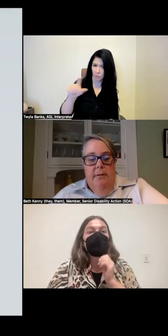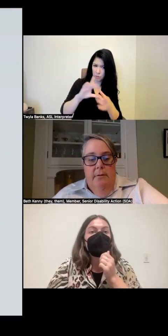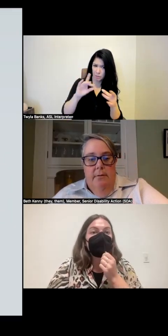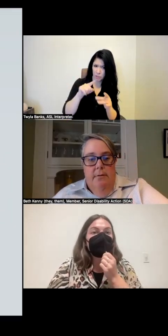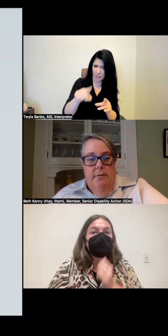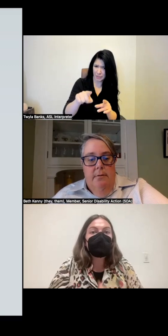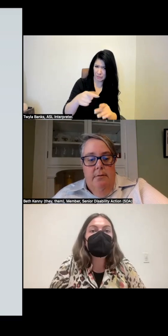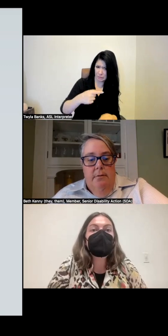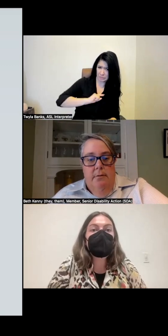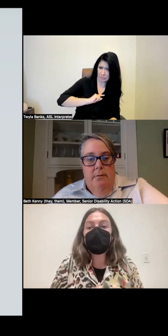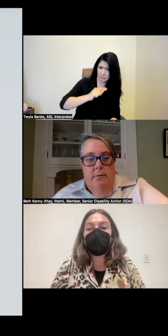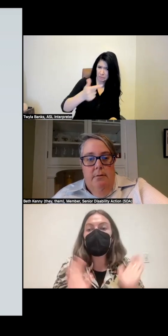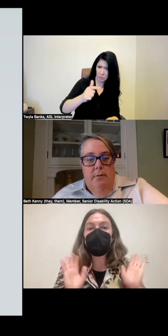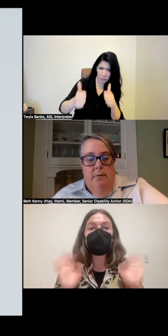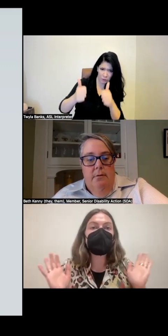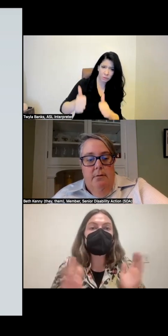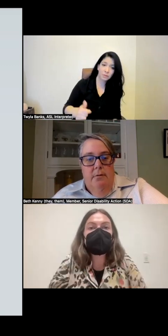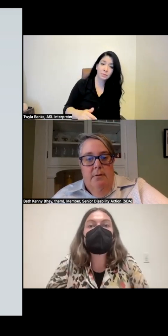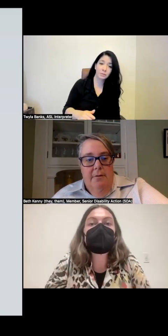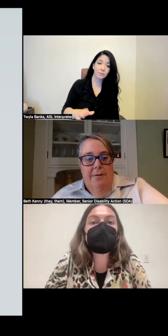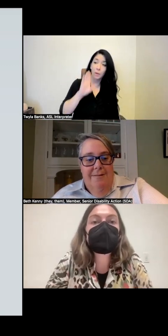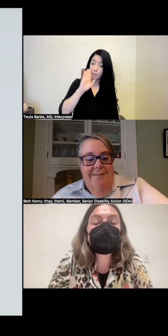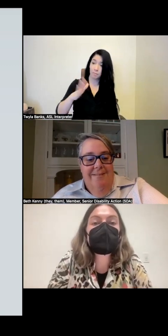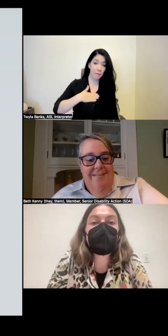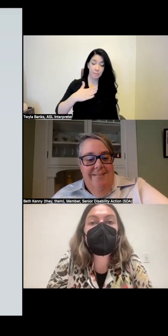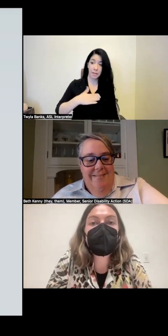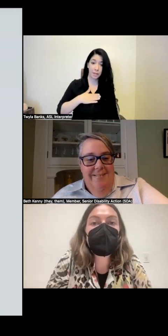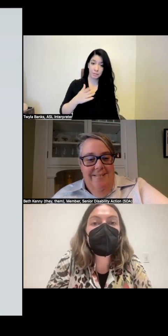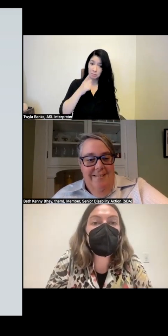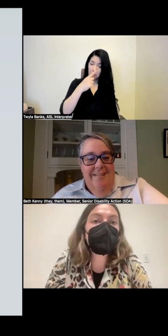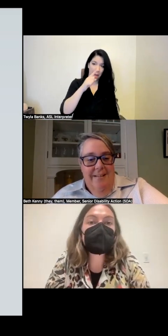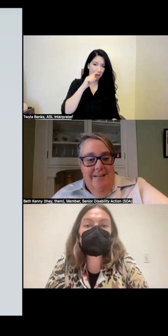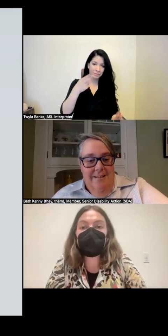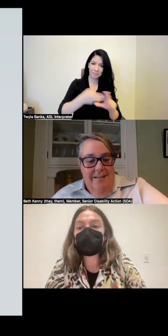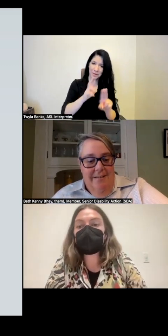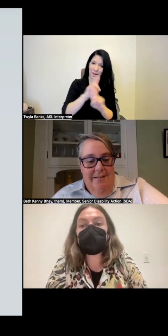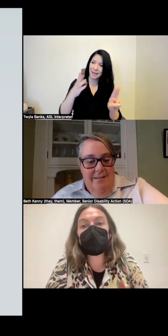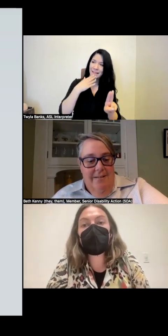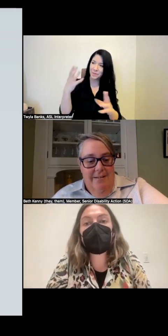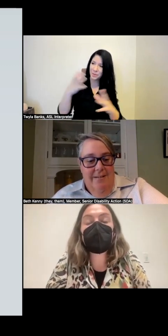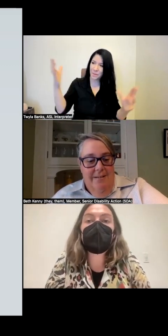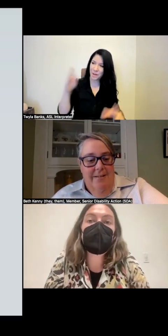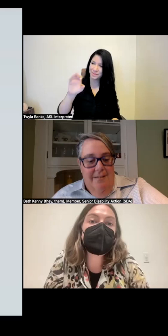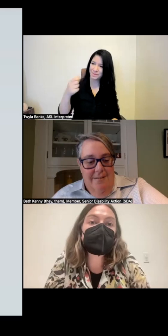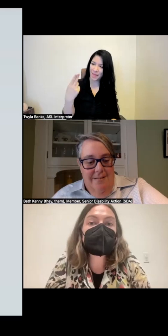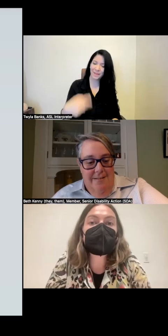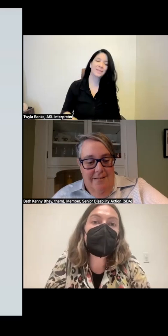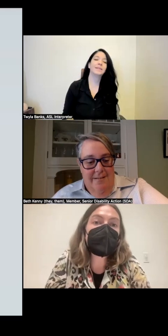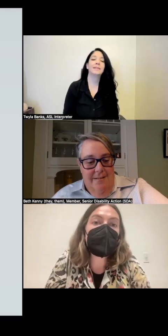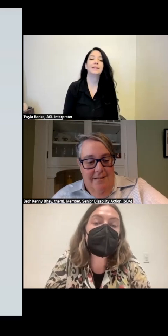Yeah, I'm happy to jump in. Thank you so much, Beth. And Claudia.